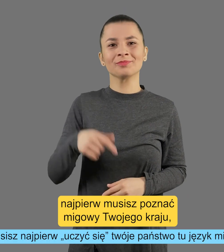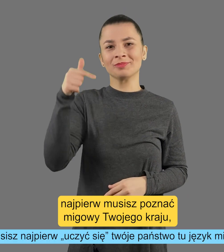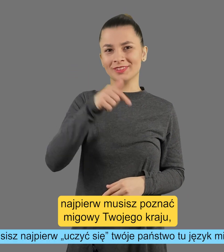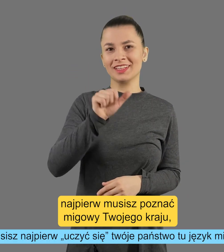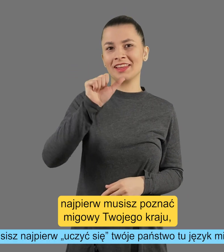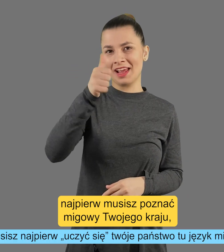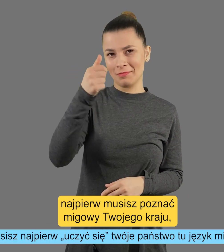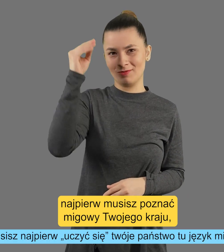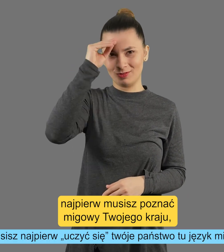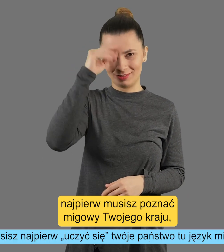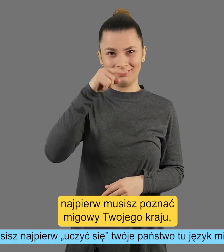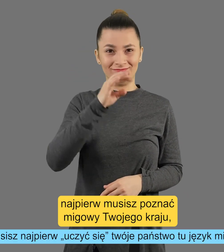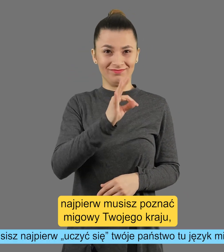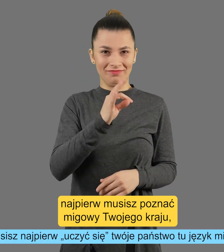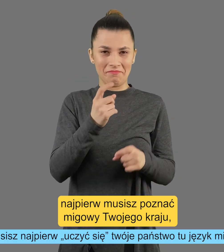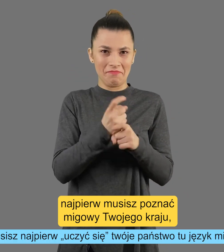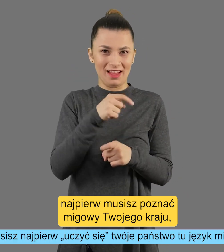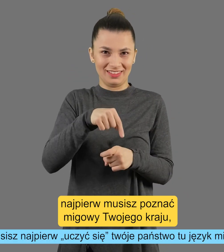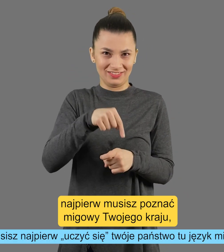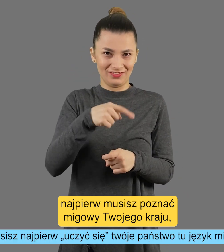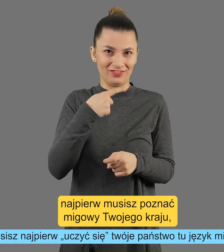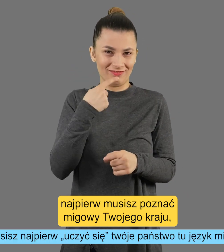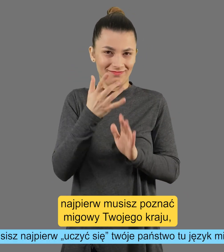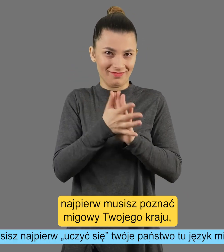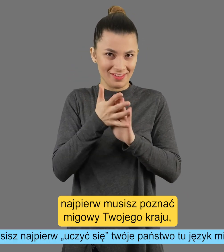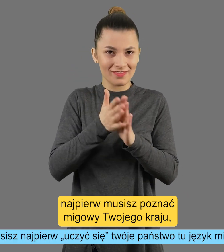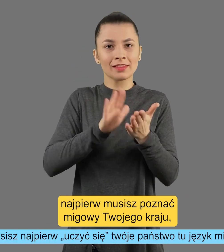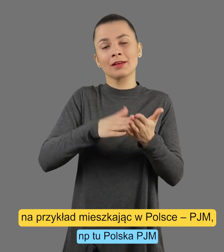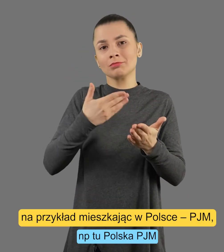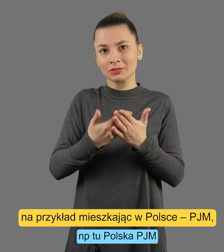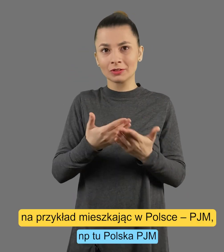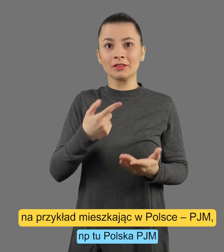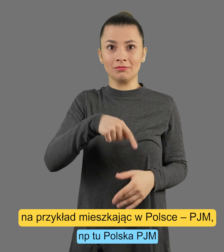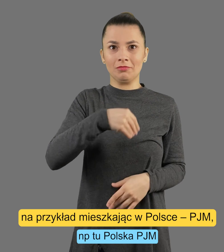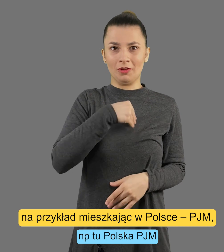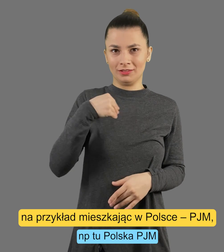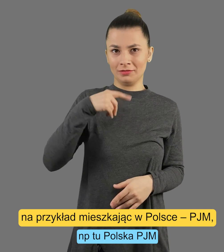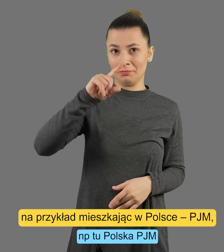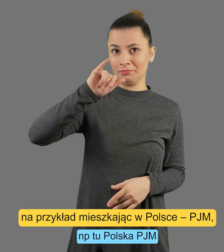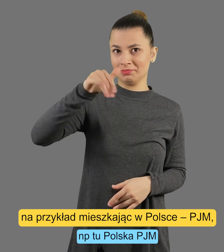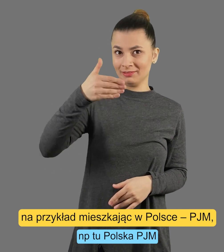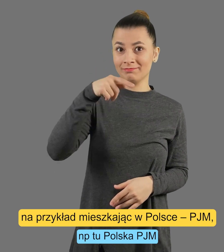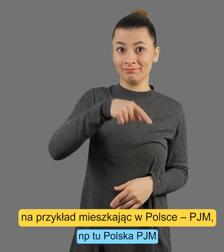first you have to learn the sign language of your country, for example, living in Poland - Polish Sign Language,